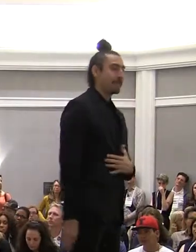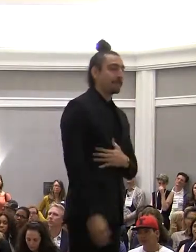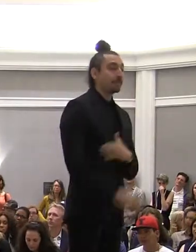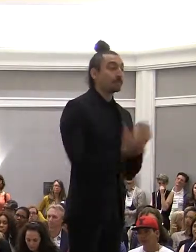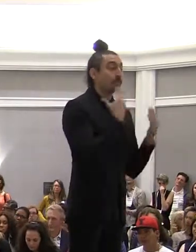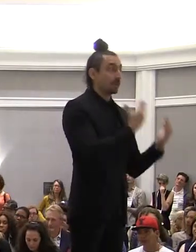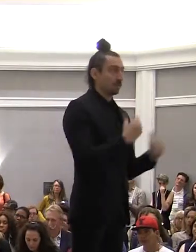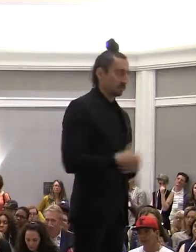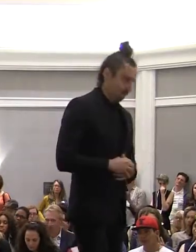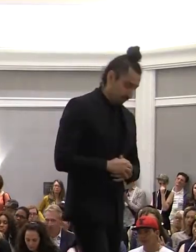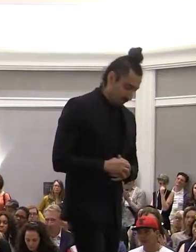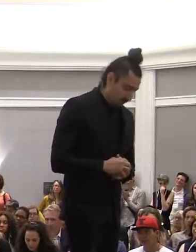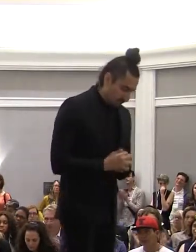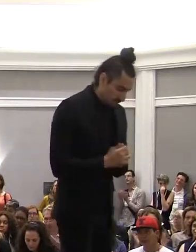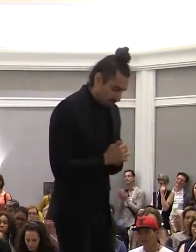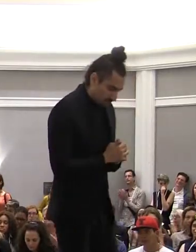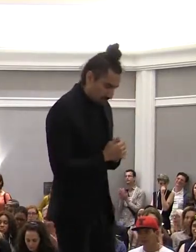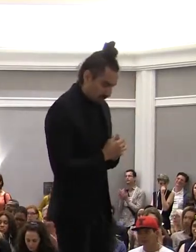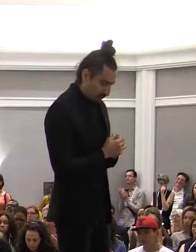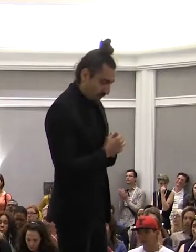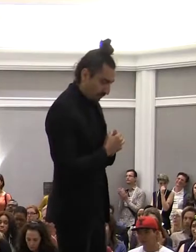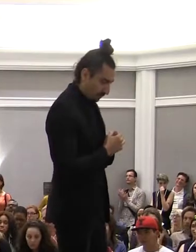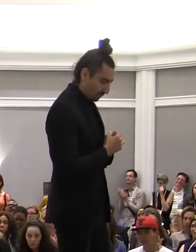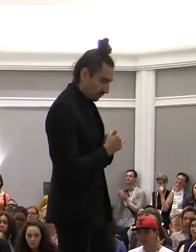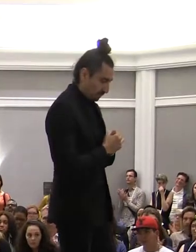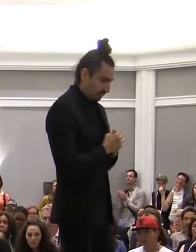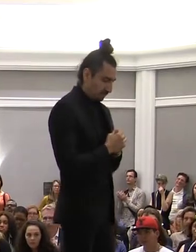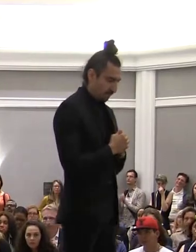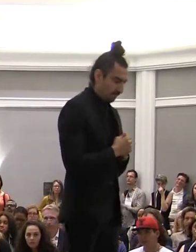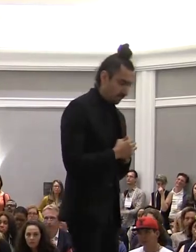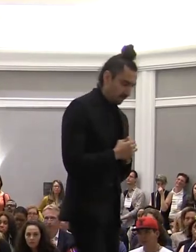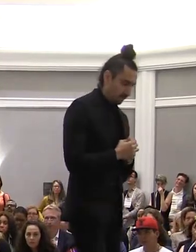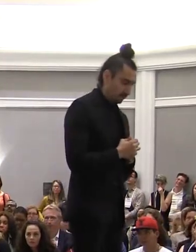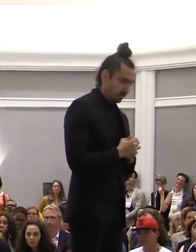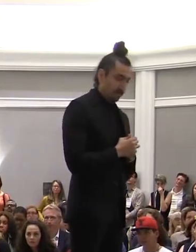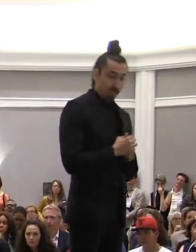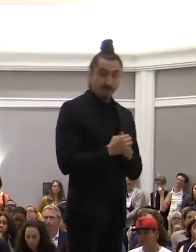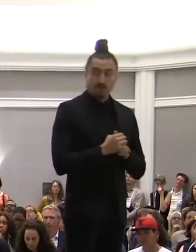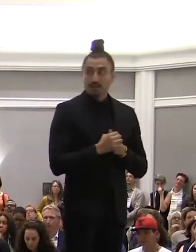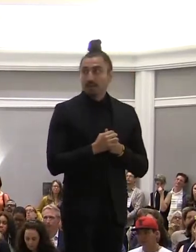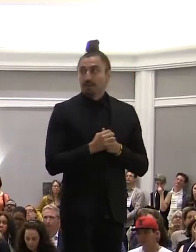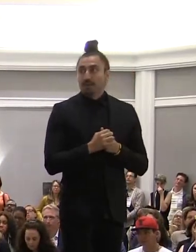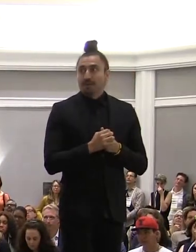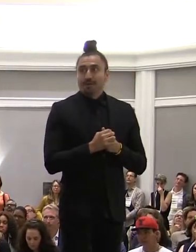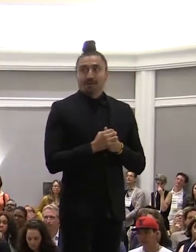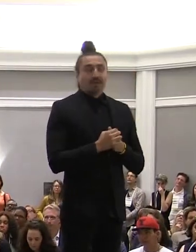(clapping) (Elena) Space for nursing mothers.